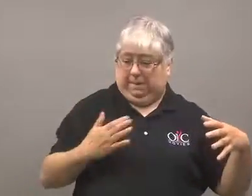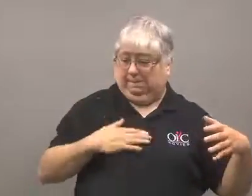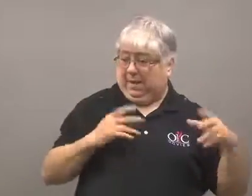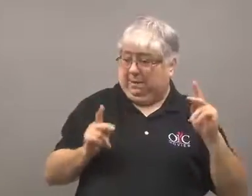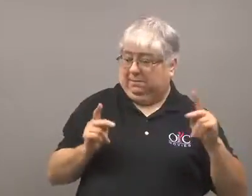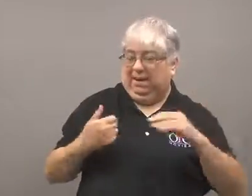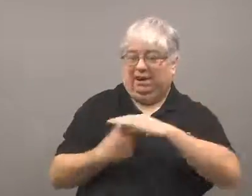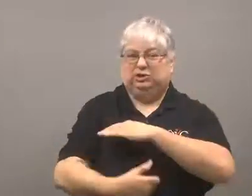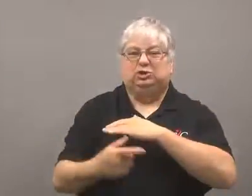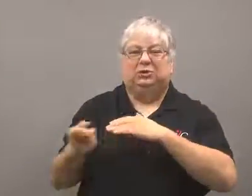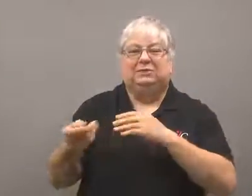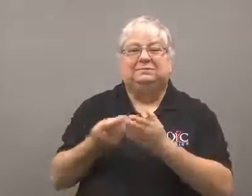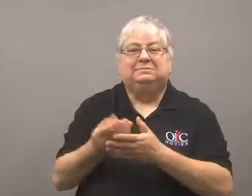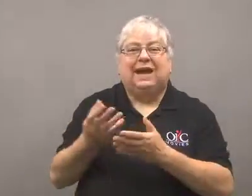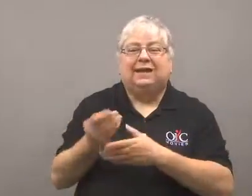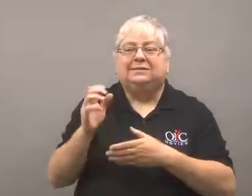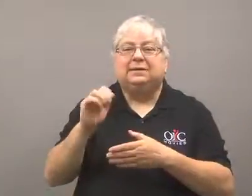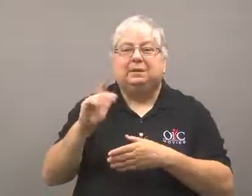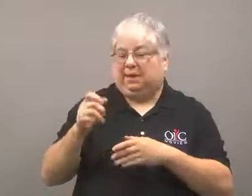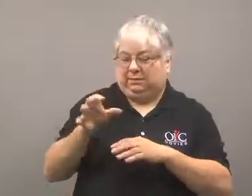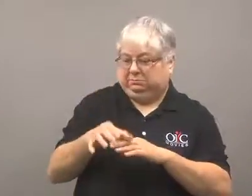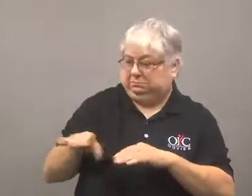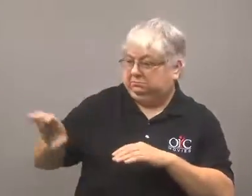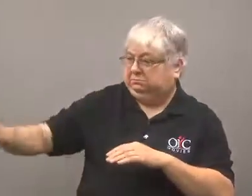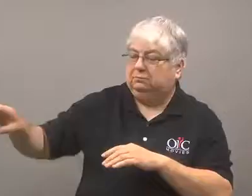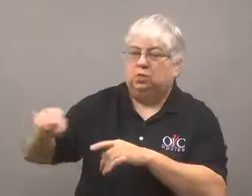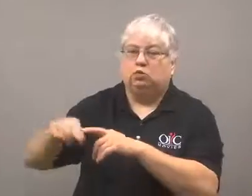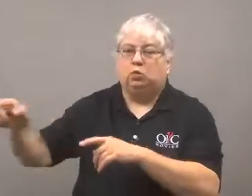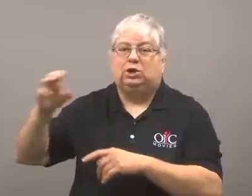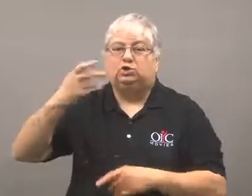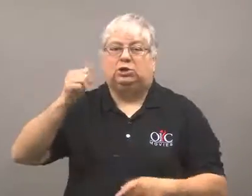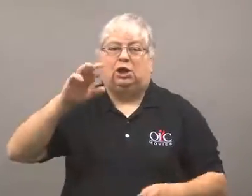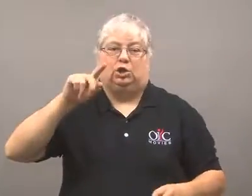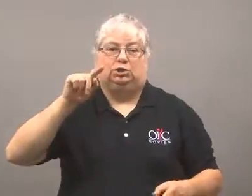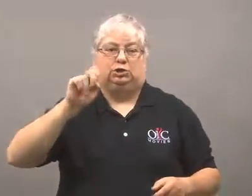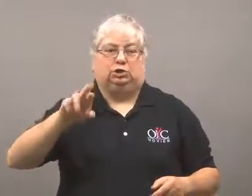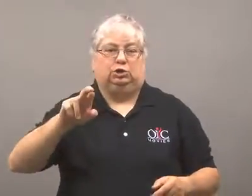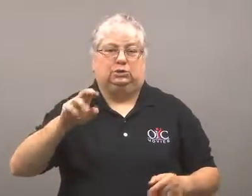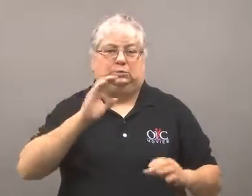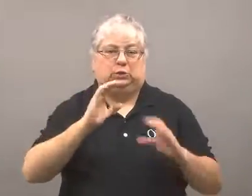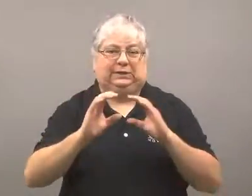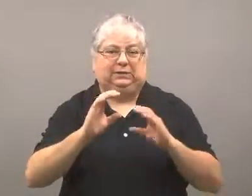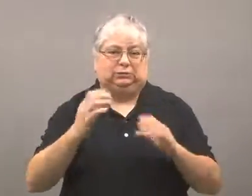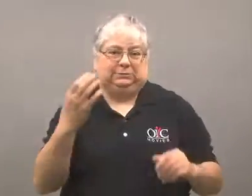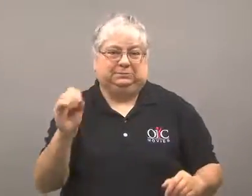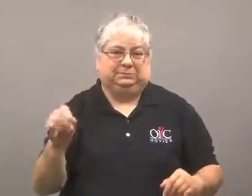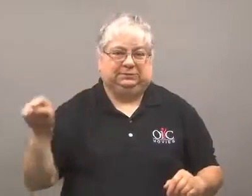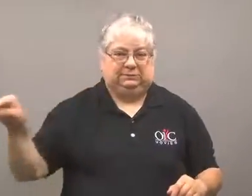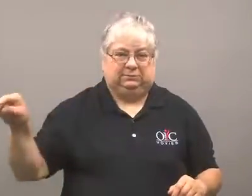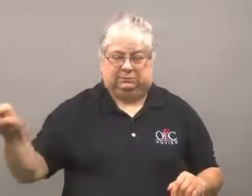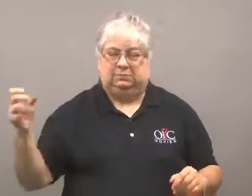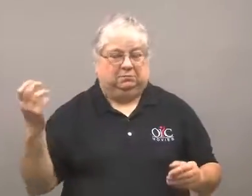transfer some of its customers to Charter Communications.